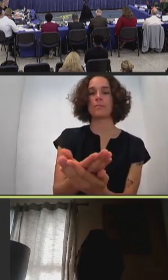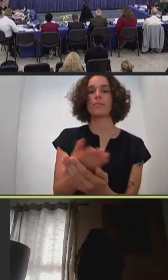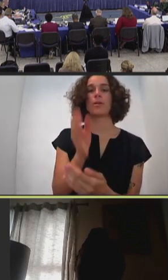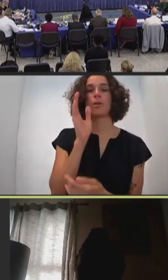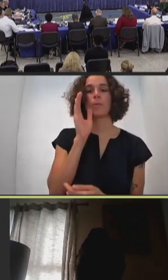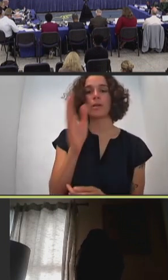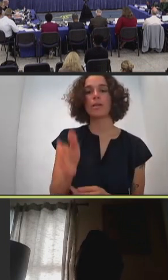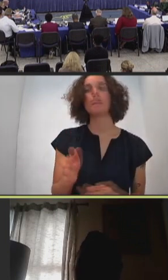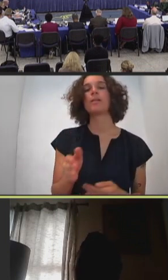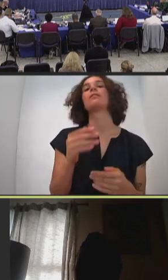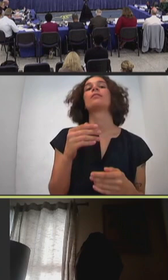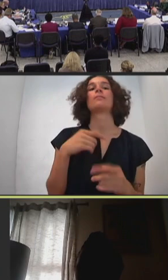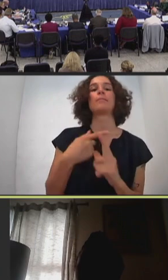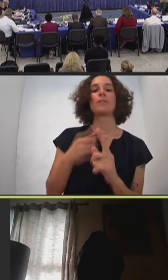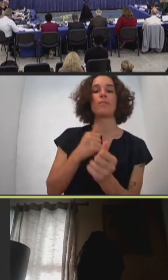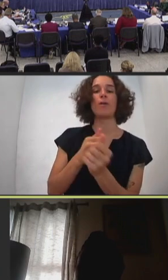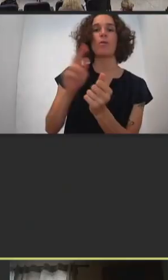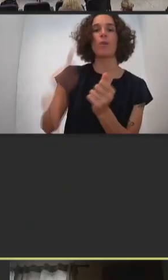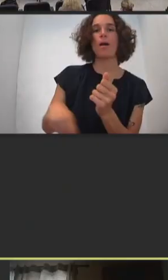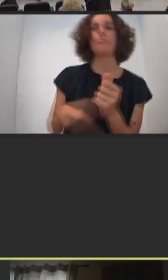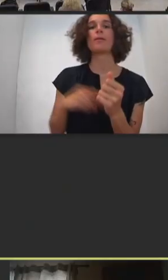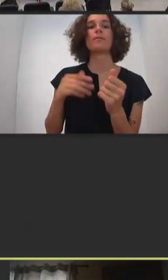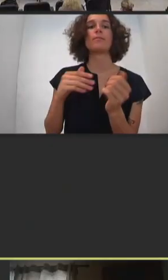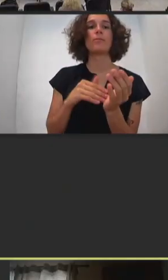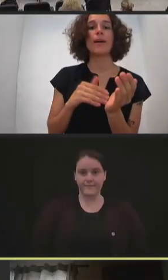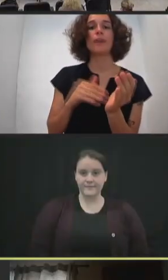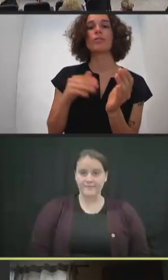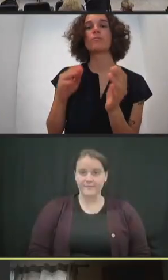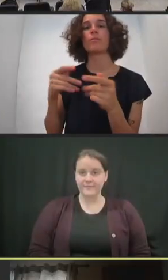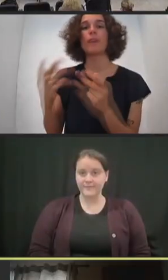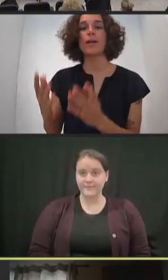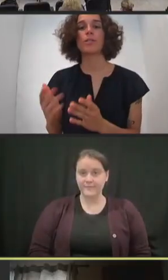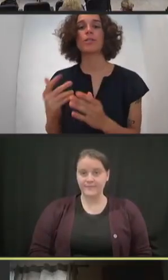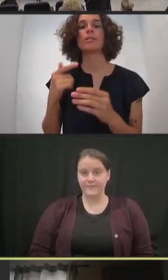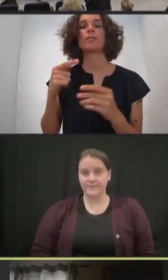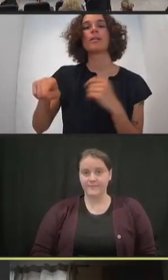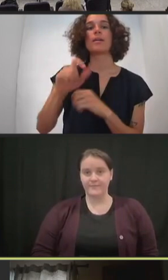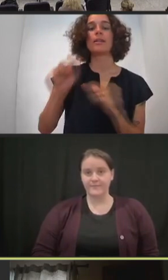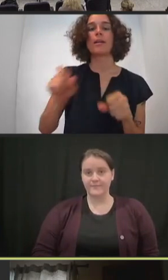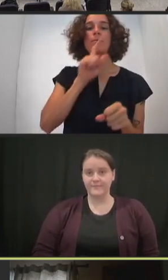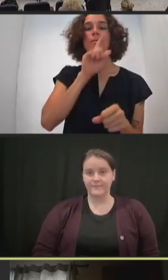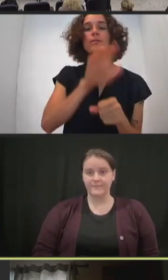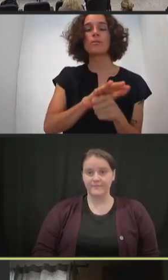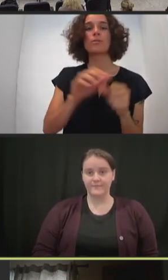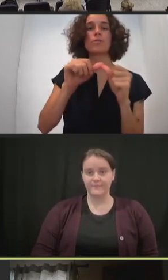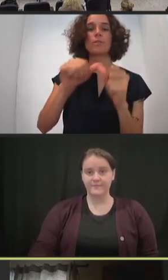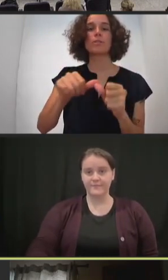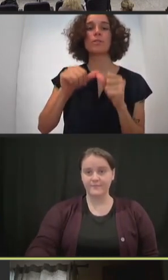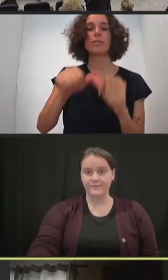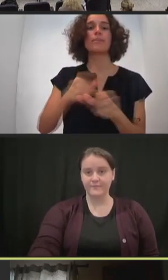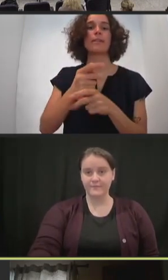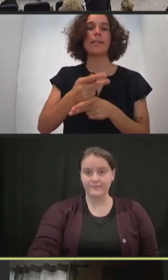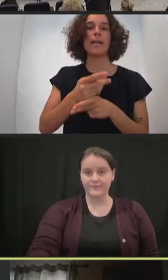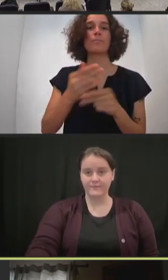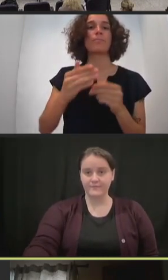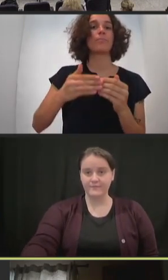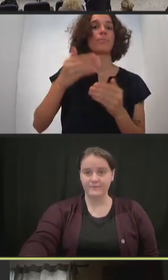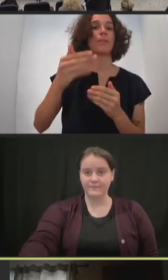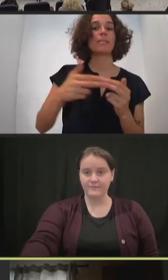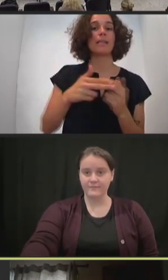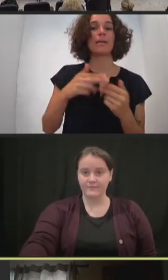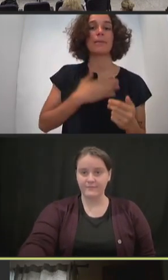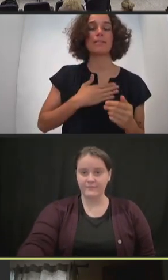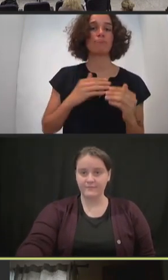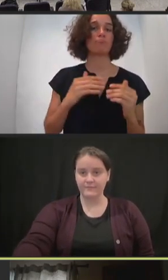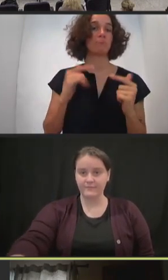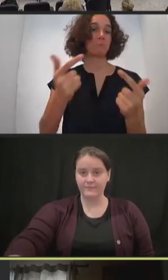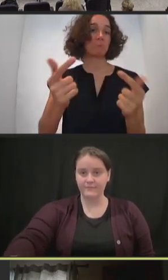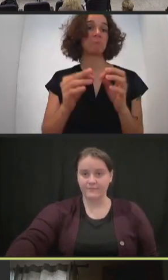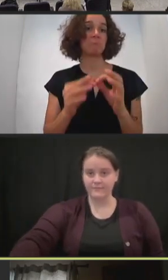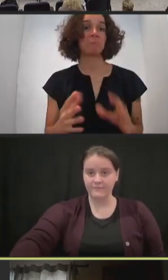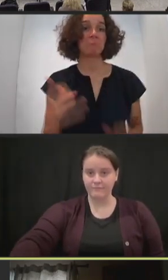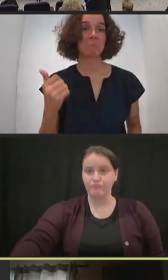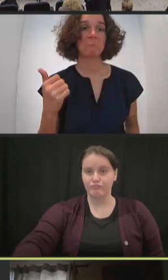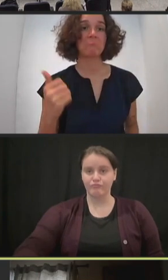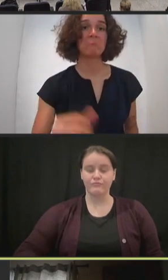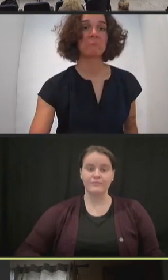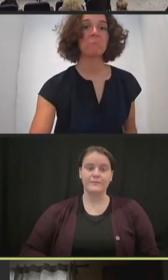up providers. And they are able to ensure continuity of care. Next slide, please.